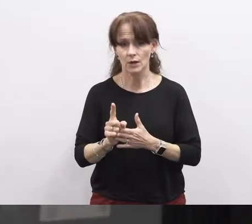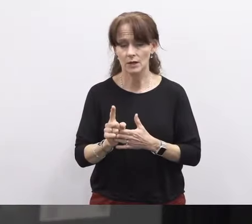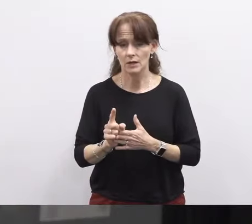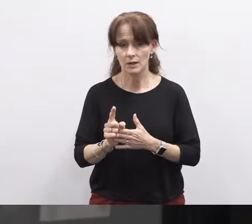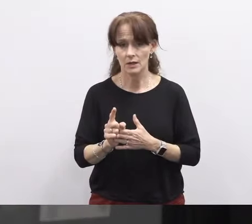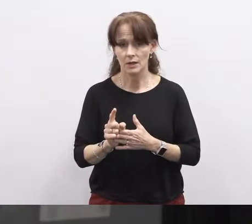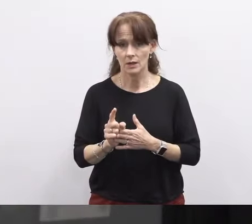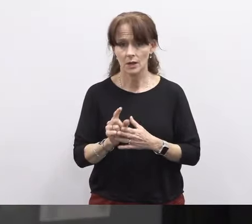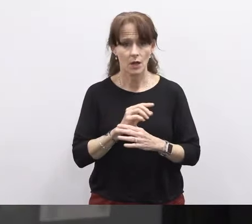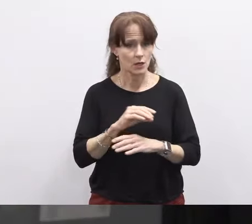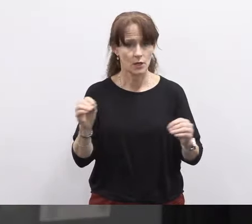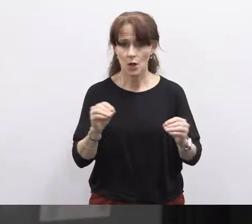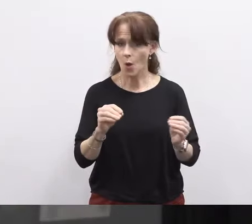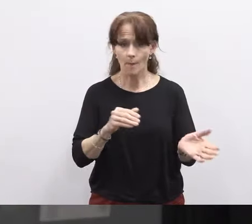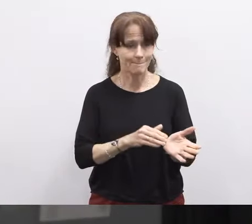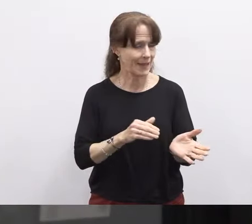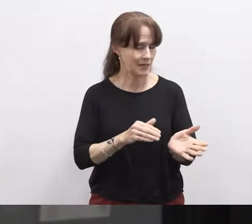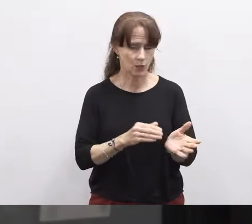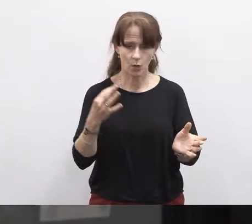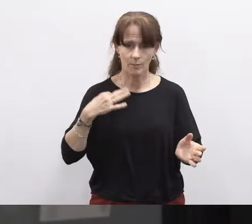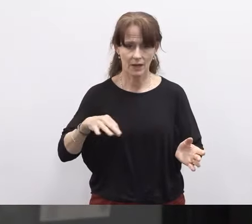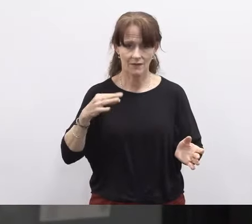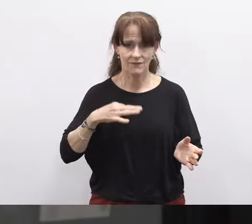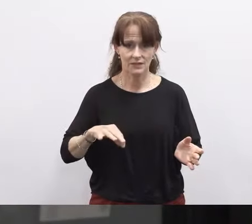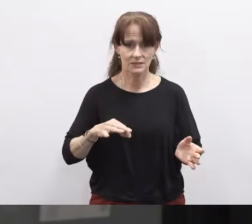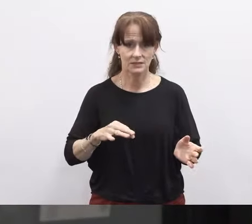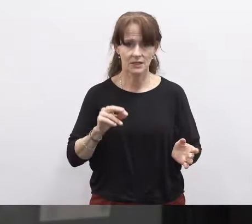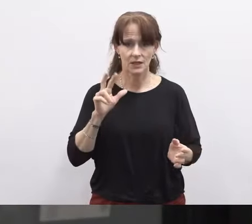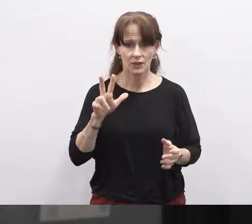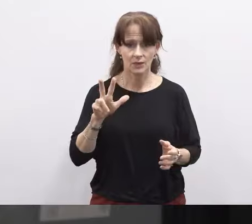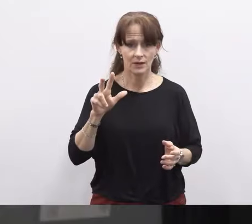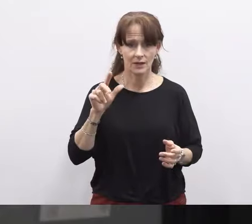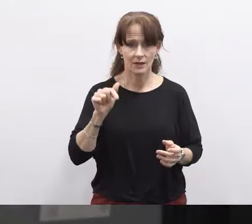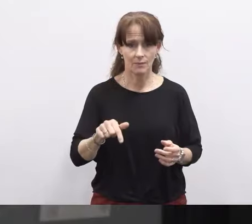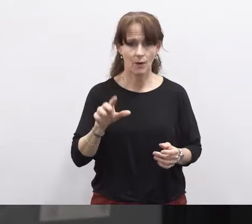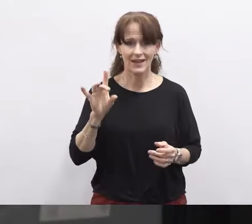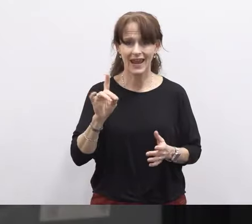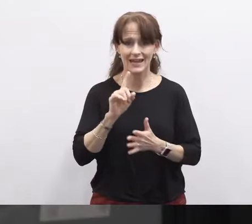with no medical benefits and 3.8 hours a day.